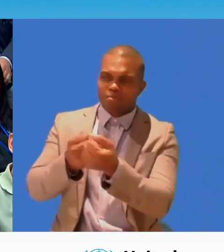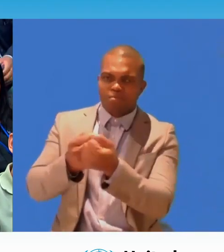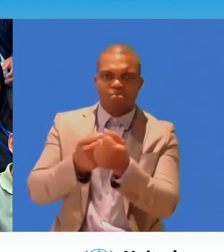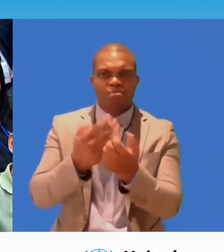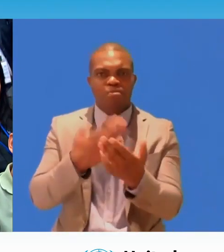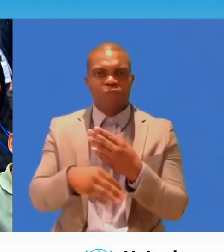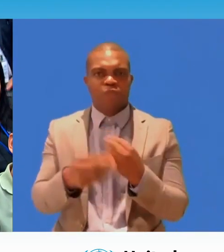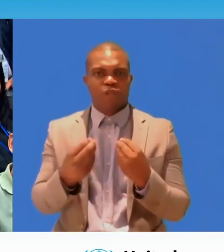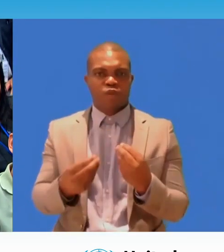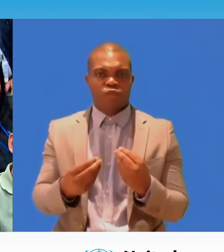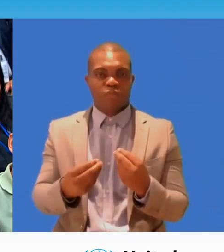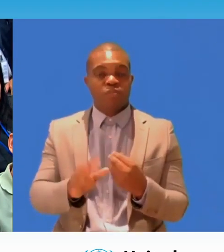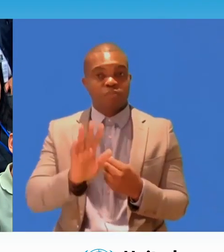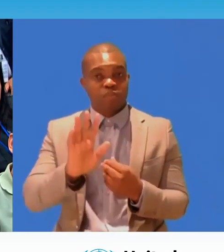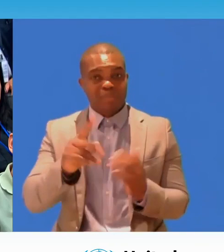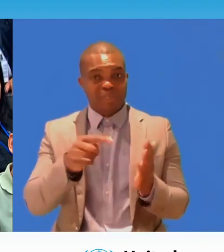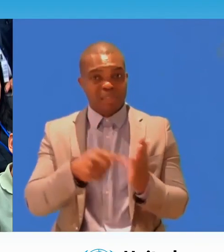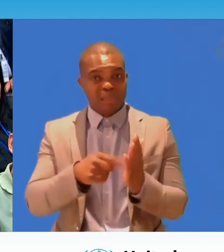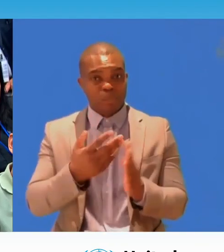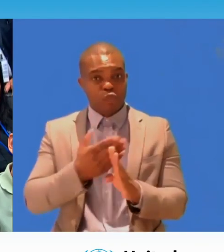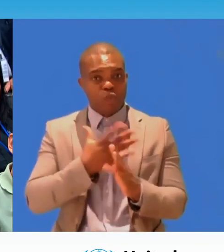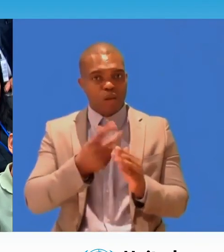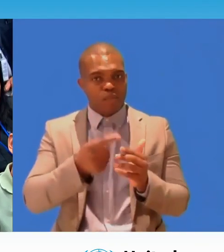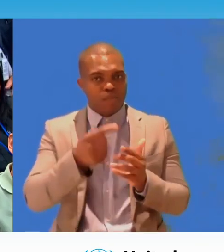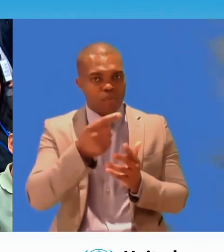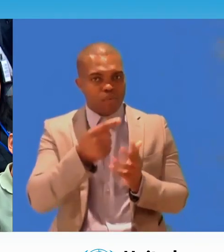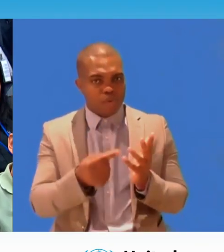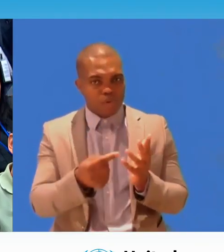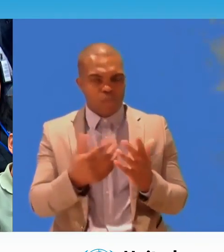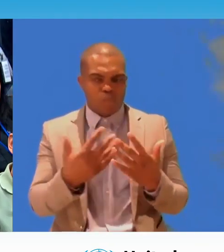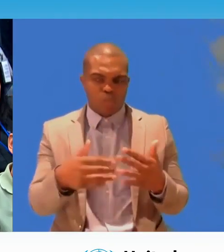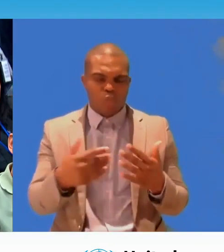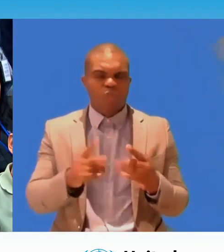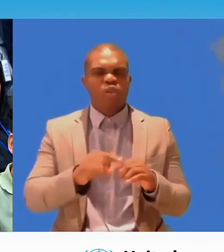soci